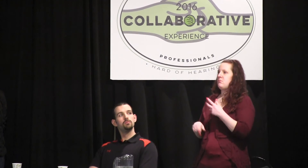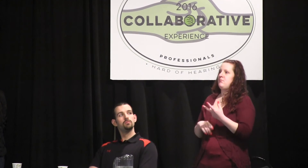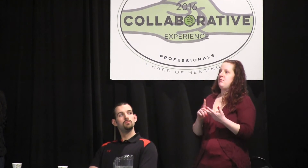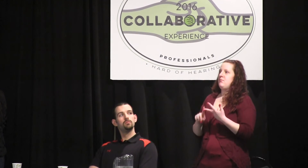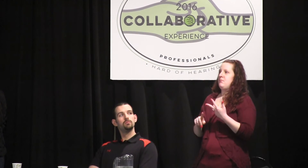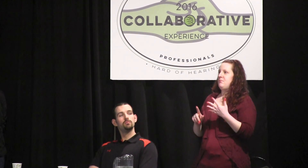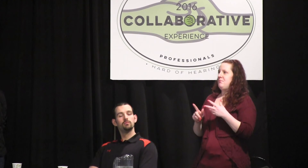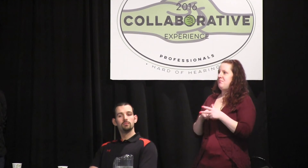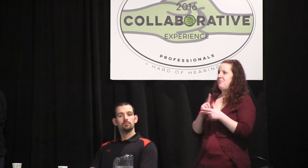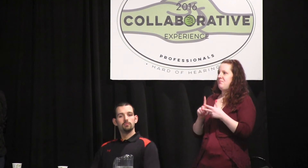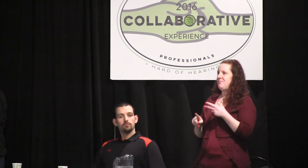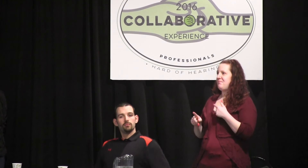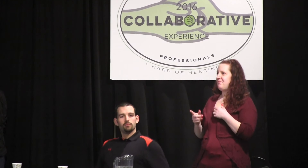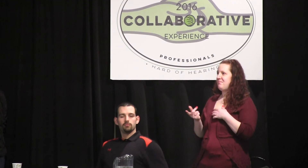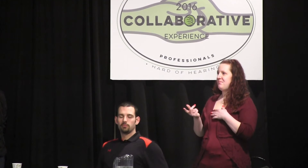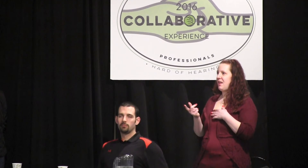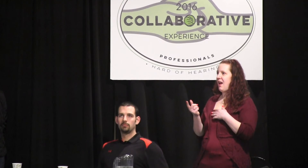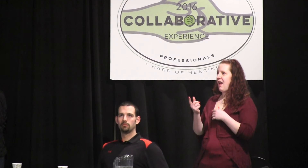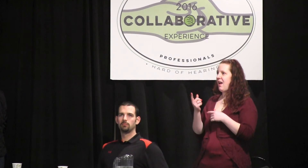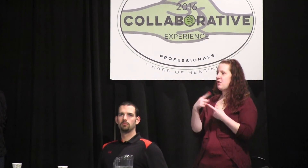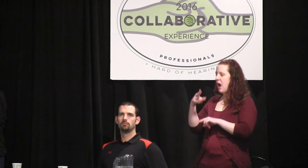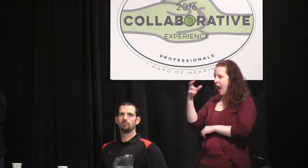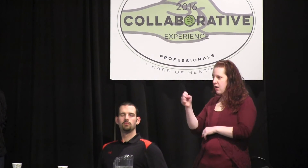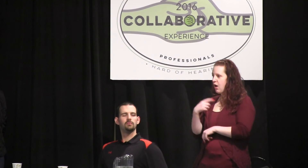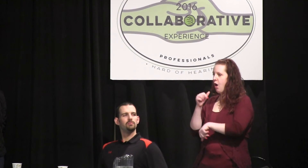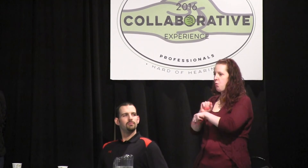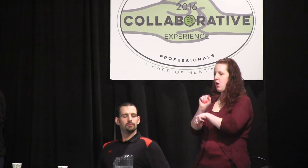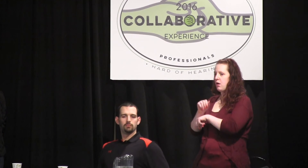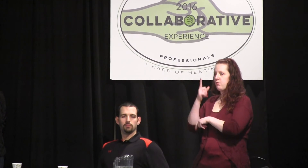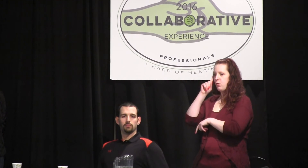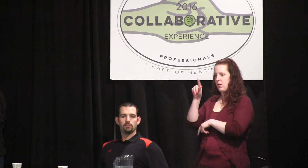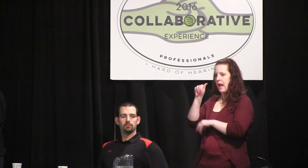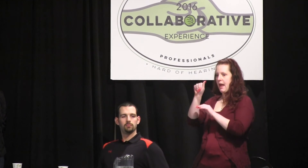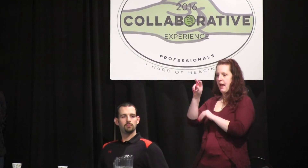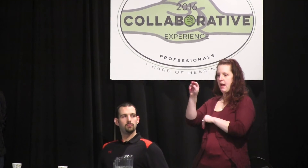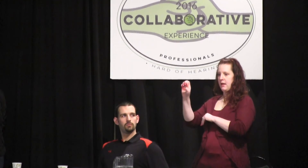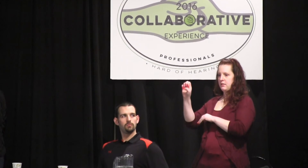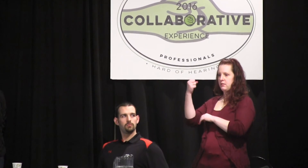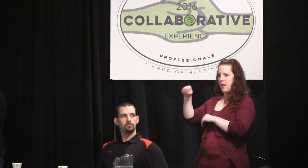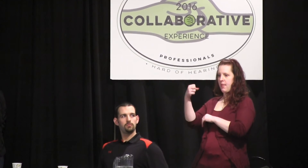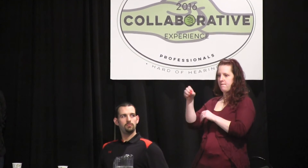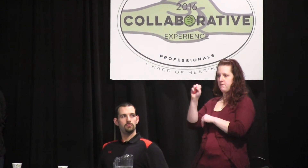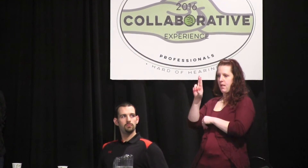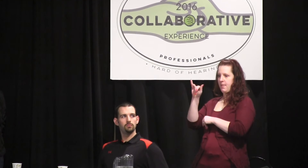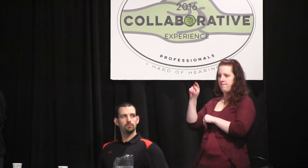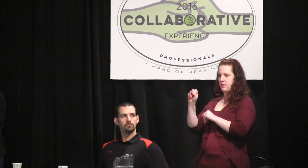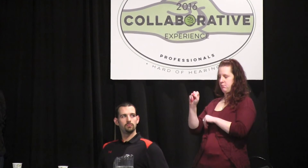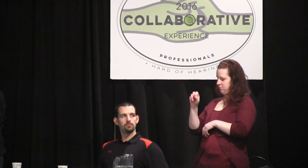Doing a variety of different tasks. And then in high school, I started working for